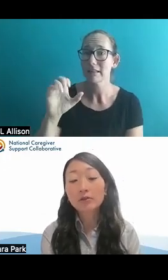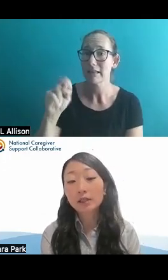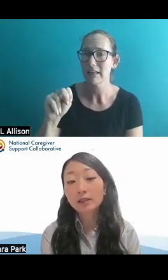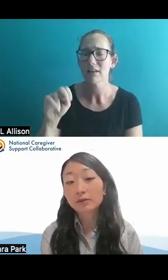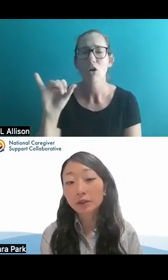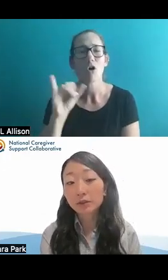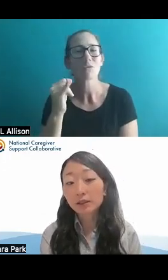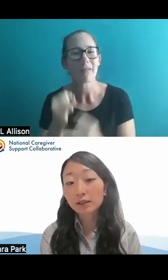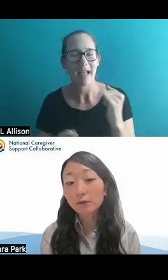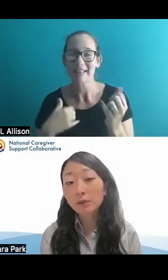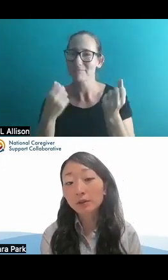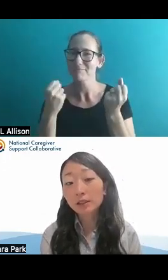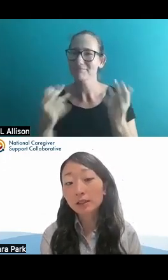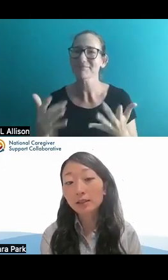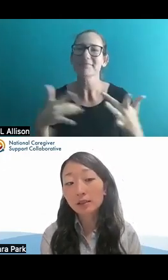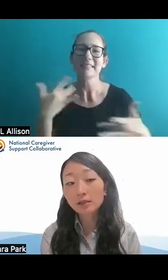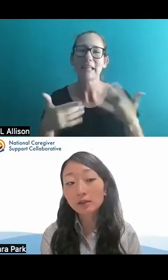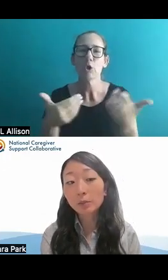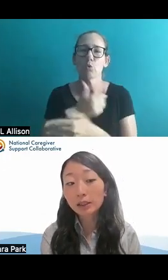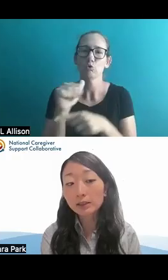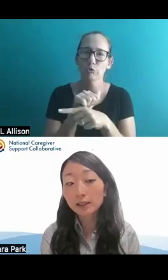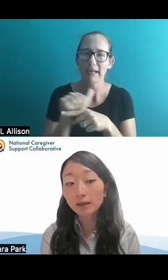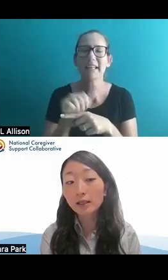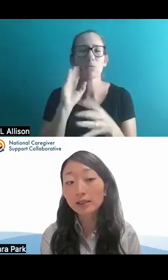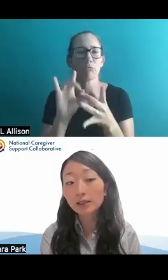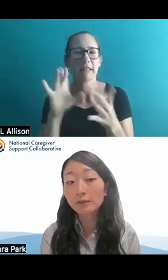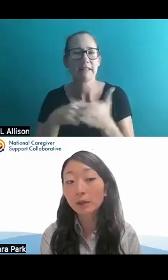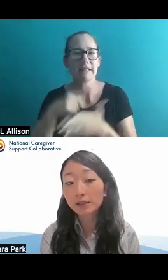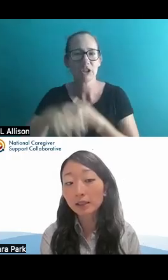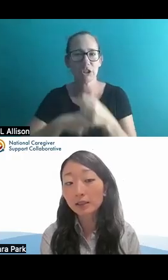trainings and resources that will be released this year, so please visit the NCSC website to